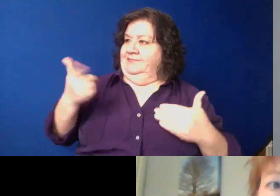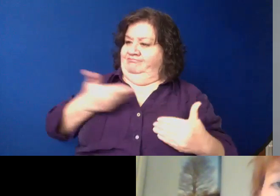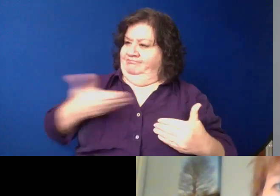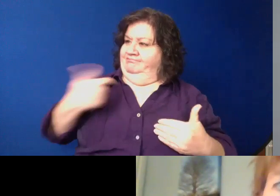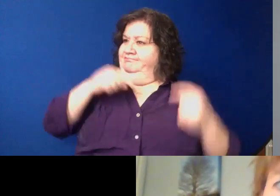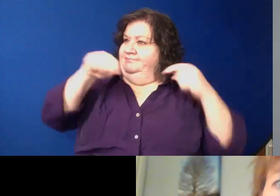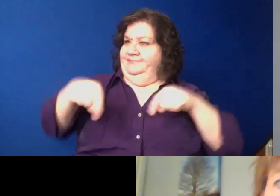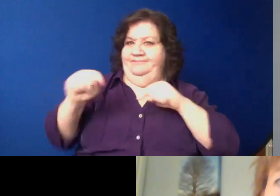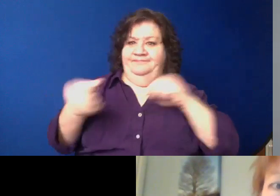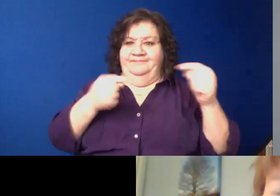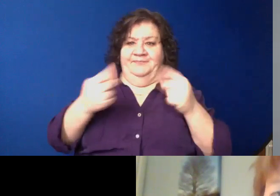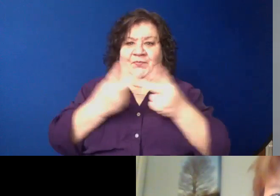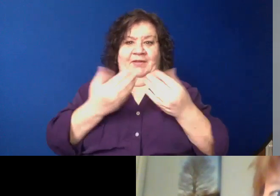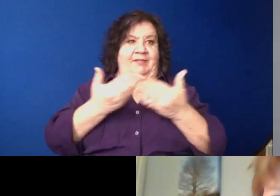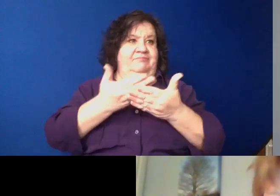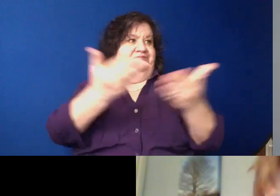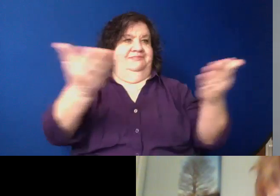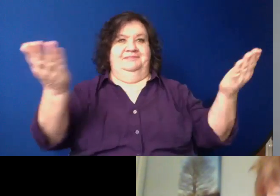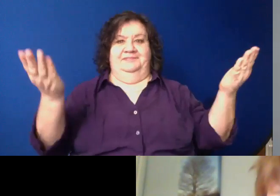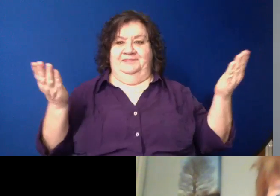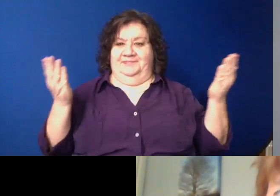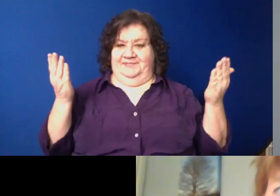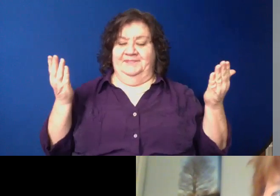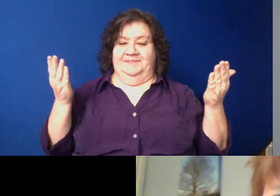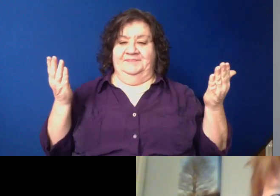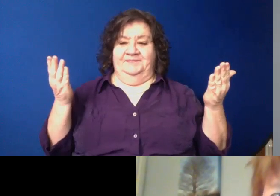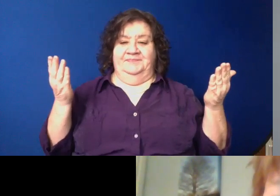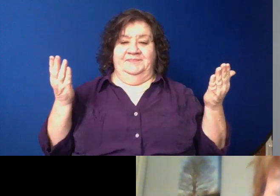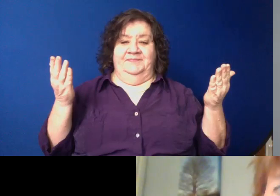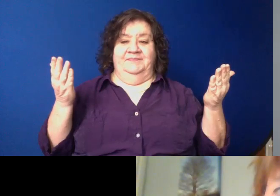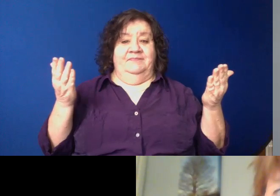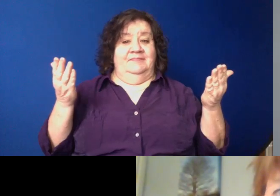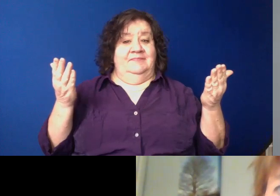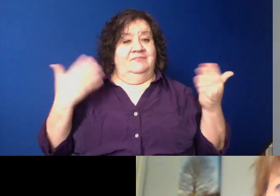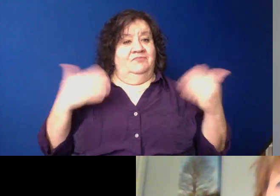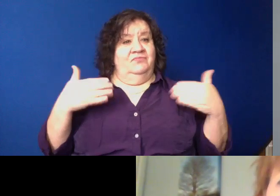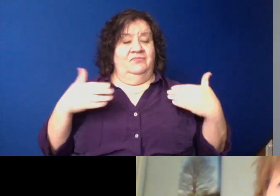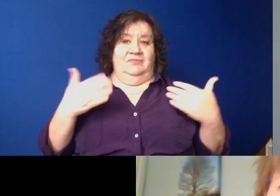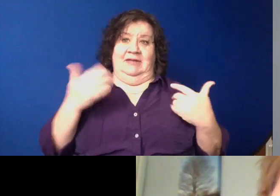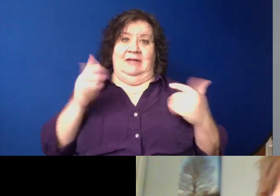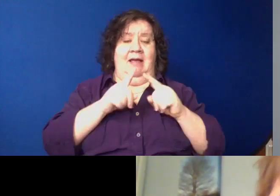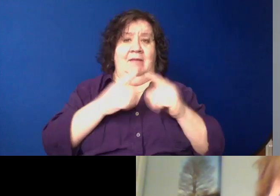actually we hadn't really thought about this um vaccination issue too much we had like all of you